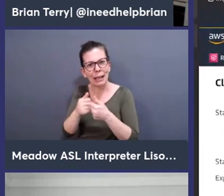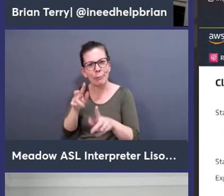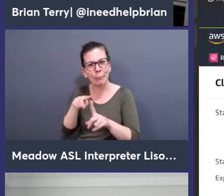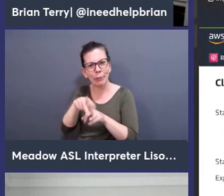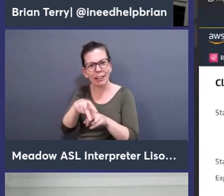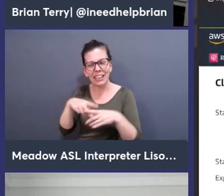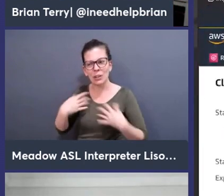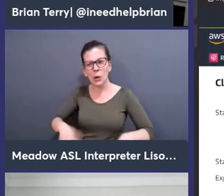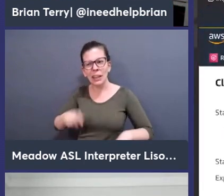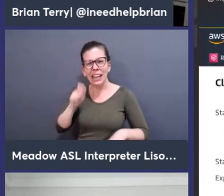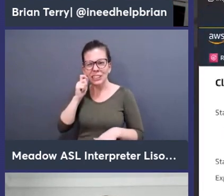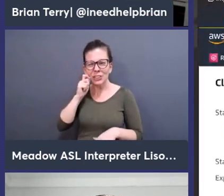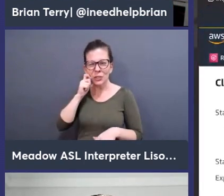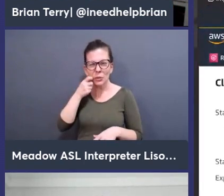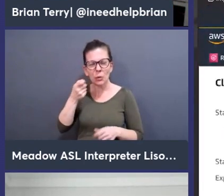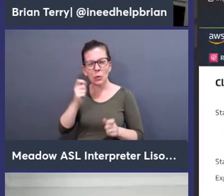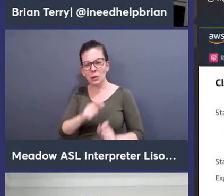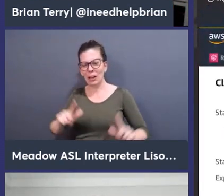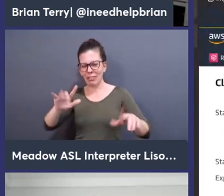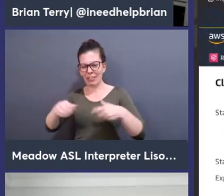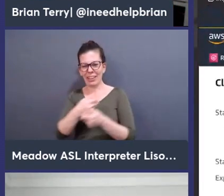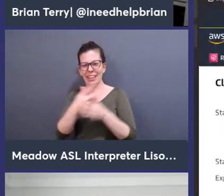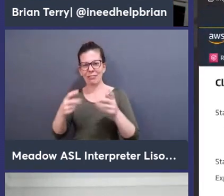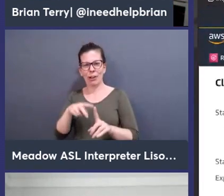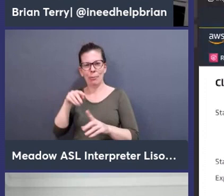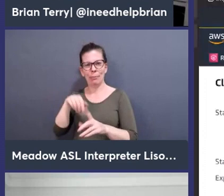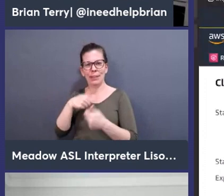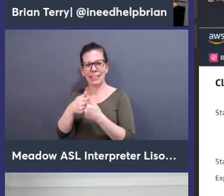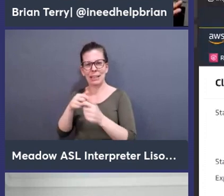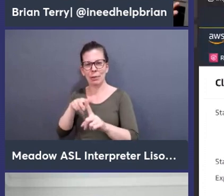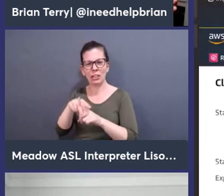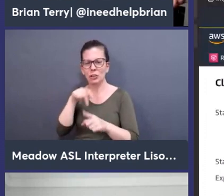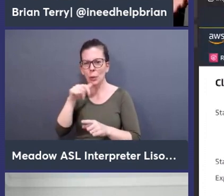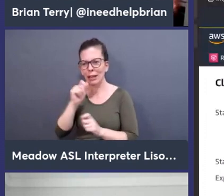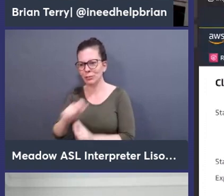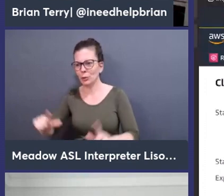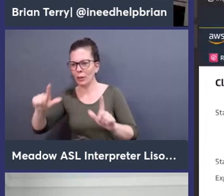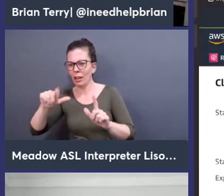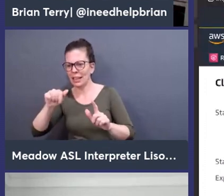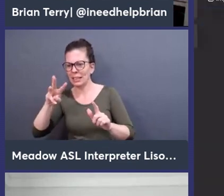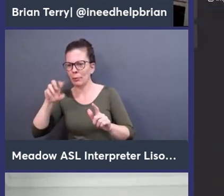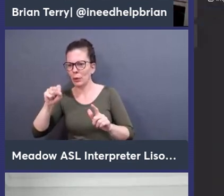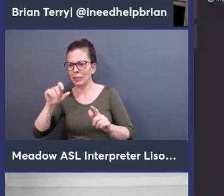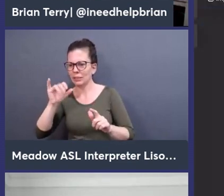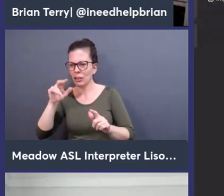You can just control all this from the game plugin. You don't have to log into (voice muffling) console, if you don't want to, right? So this is awesome- - Absolutely.